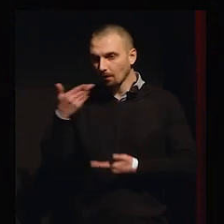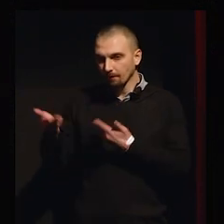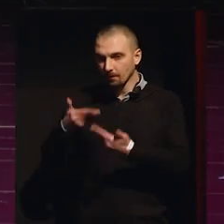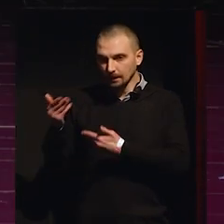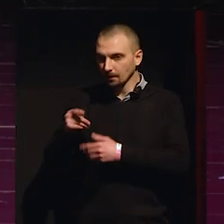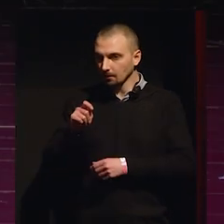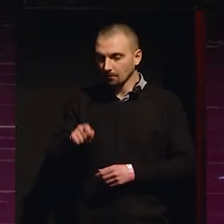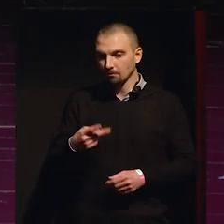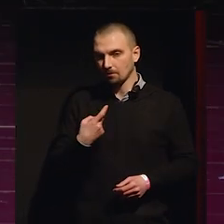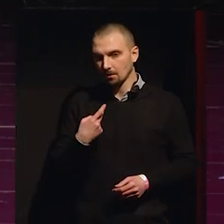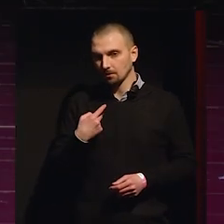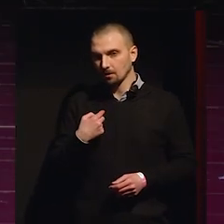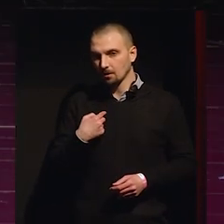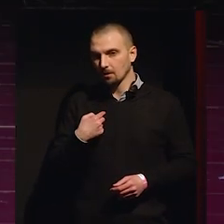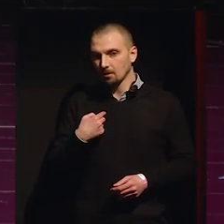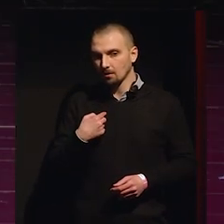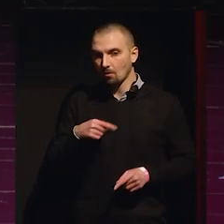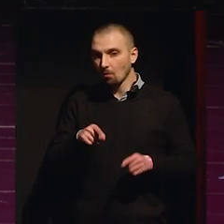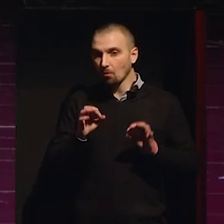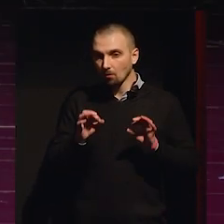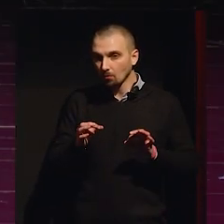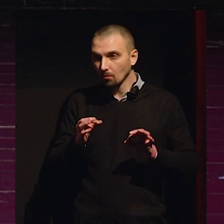that’s when I saw myself in them.